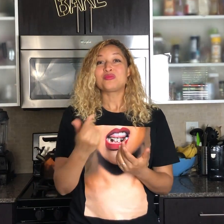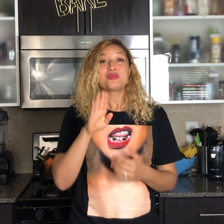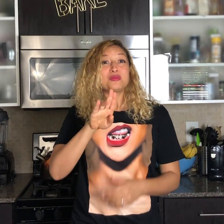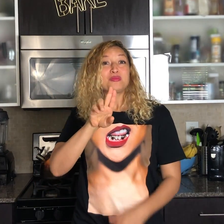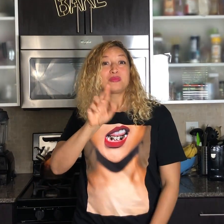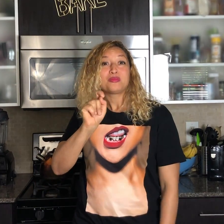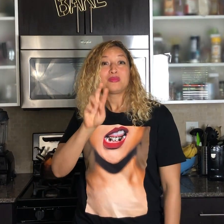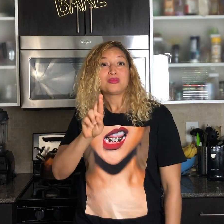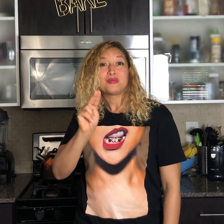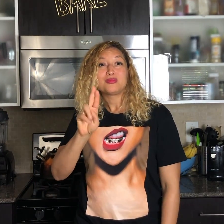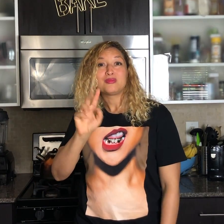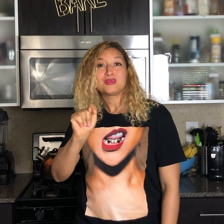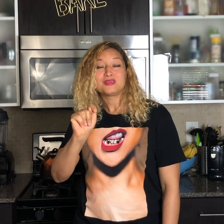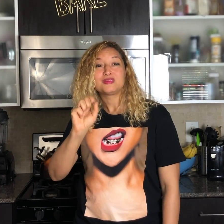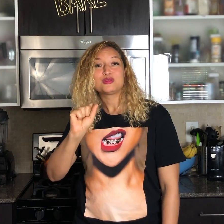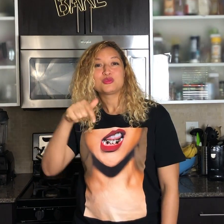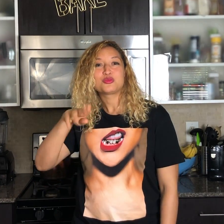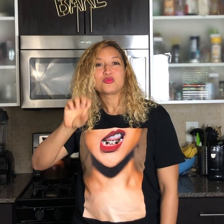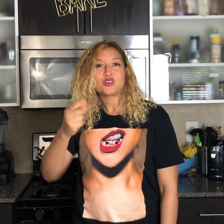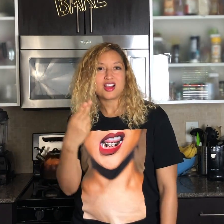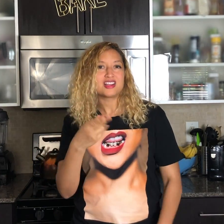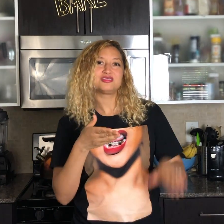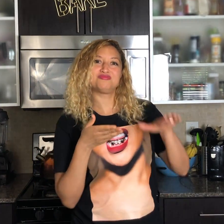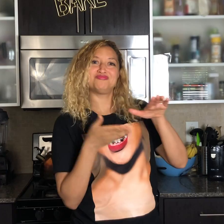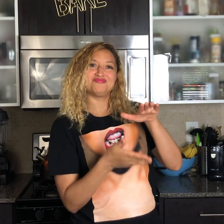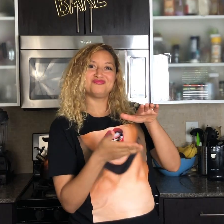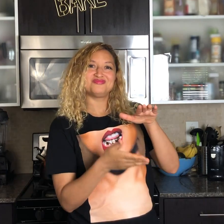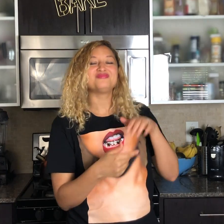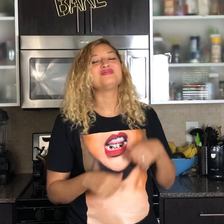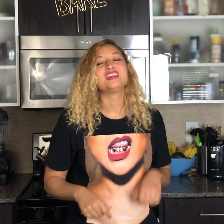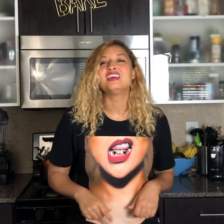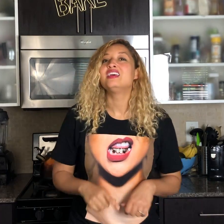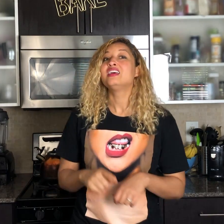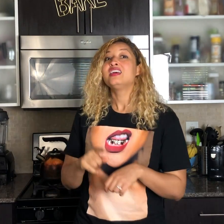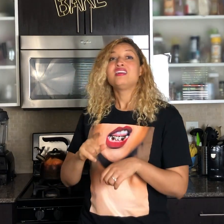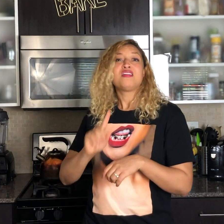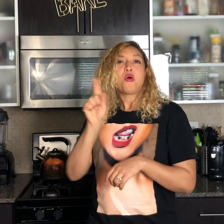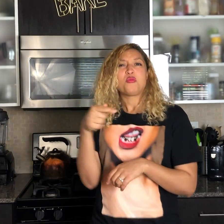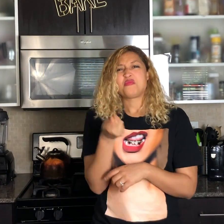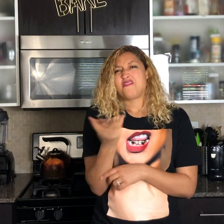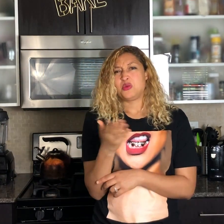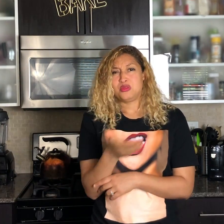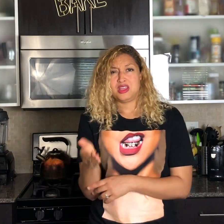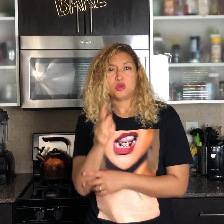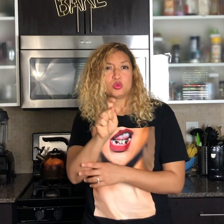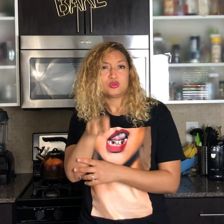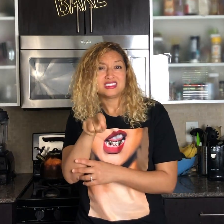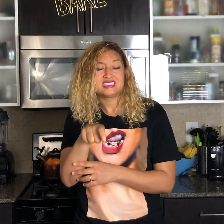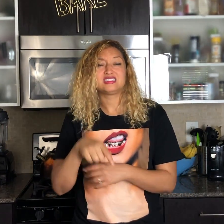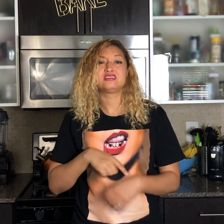It's roasted butternut squash. You will only need a few ingredients.